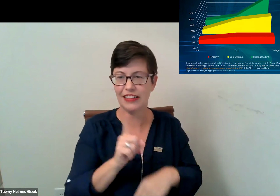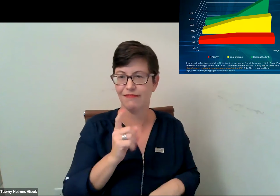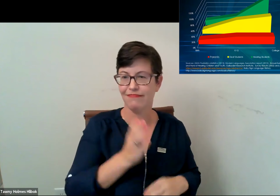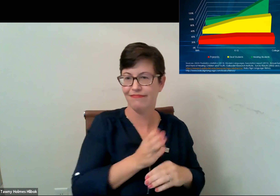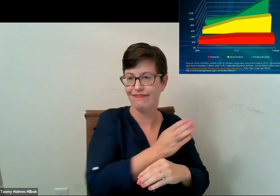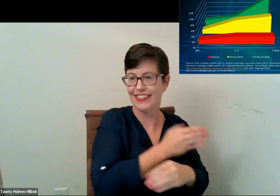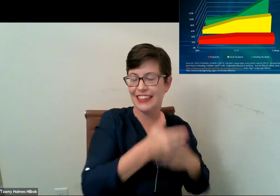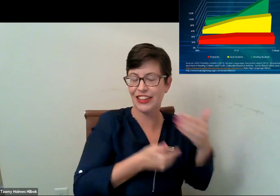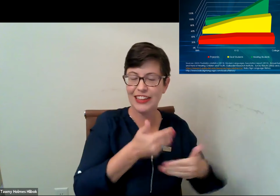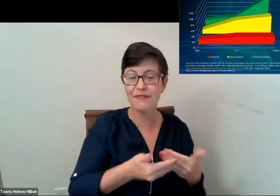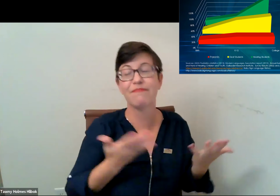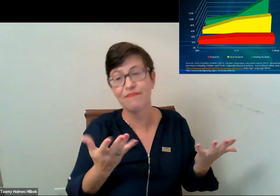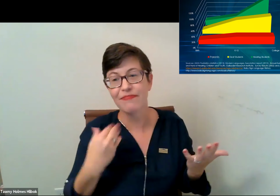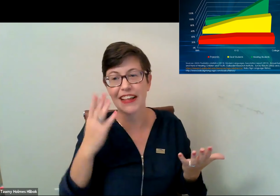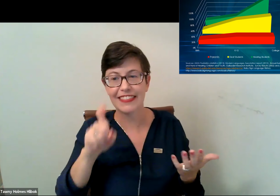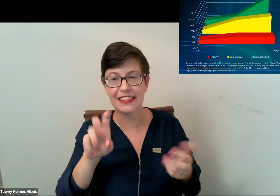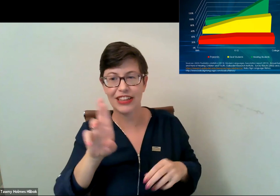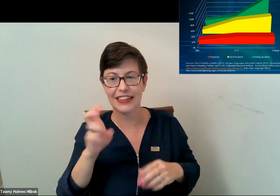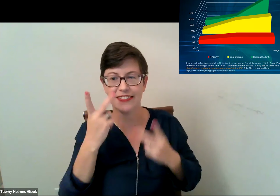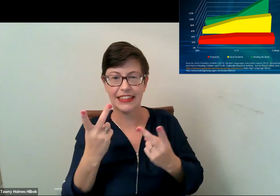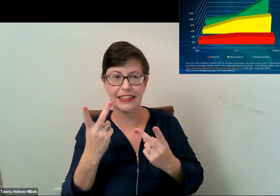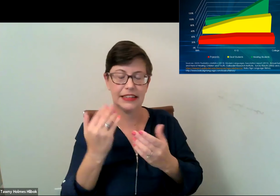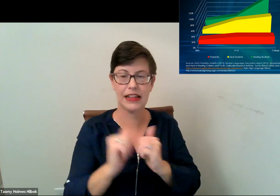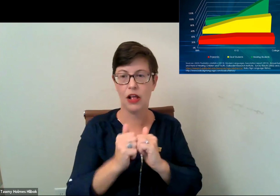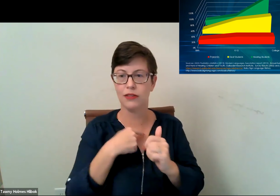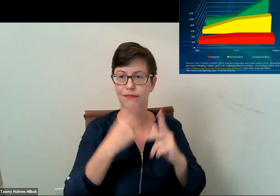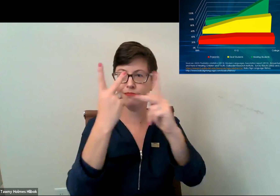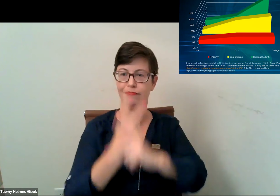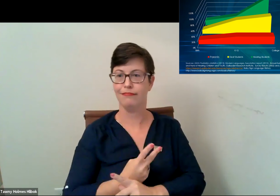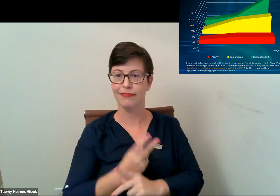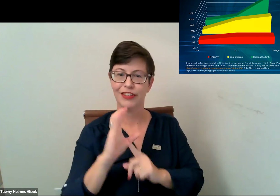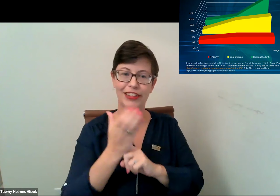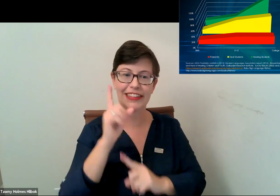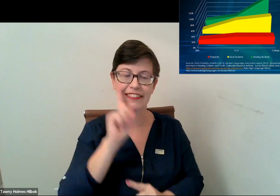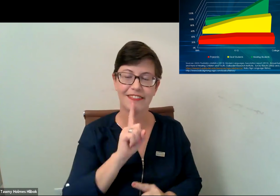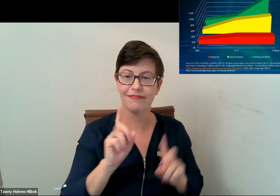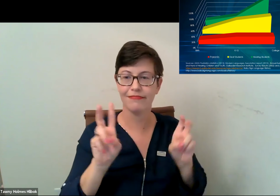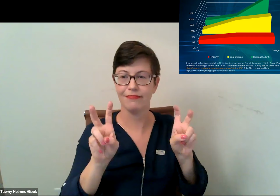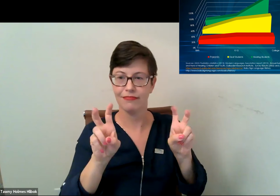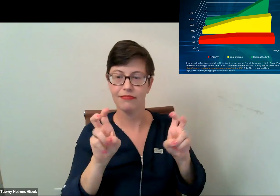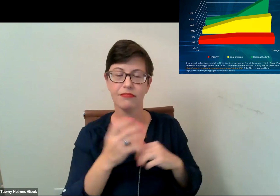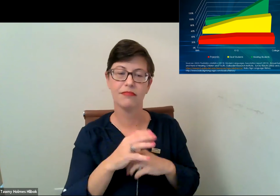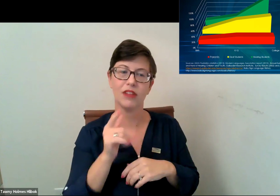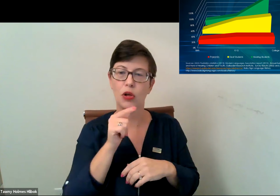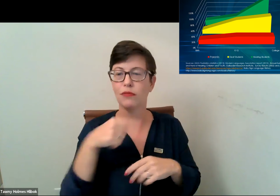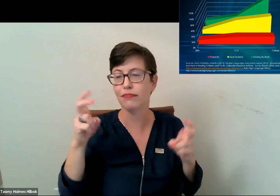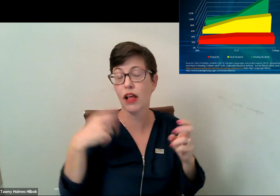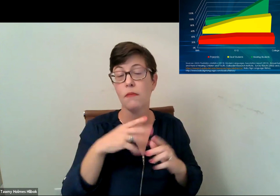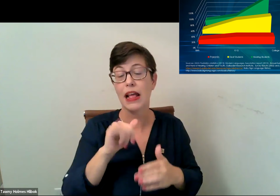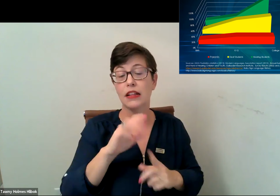don't seem to be using definitely don't seem to be using video phone as much as they were previously, so we have to look at our numbers again to see exactly what they are.